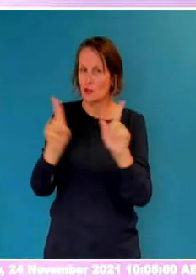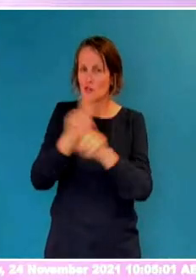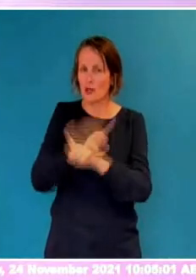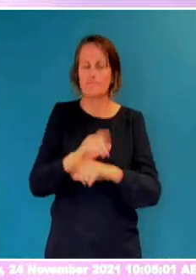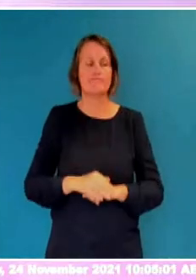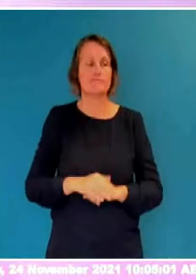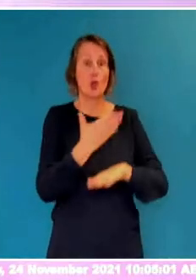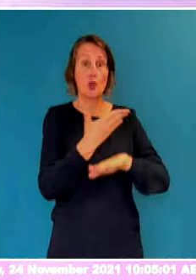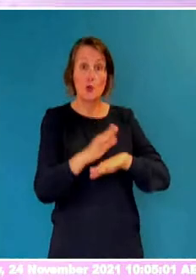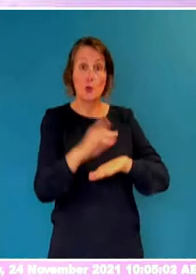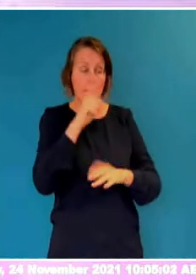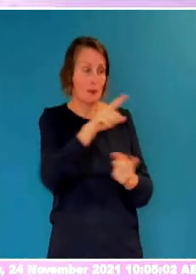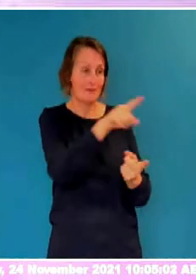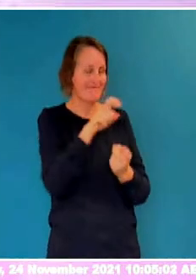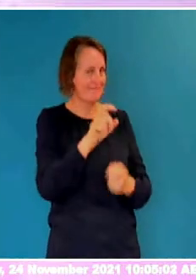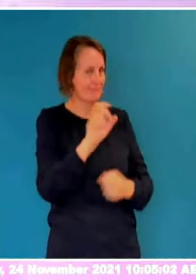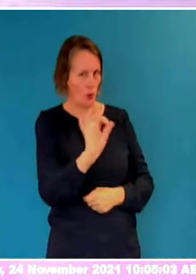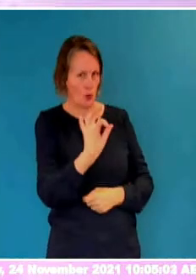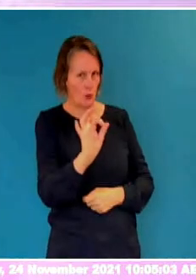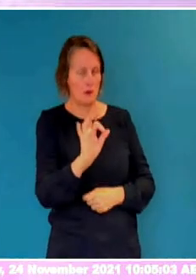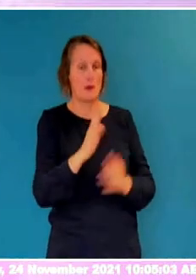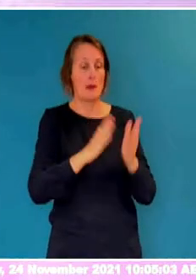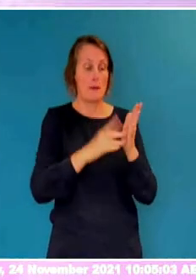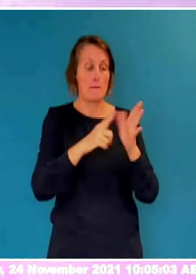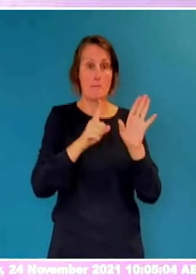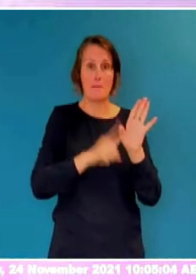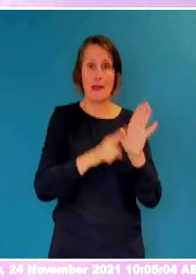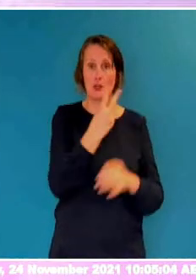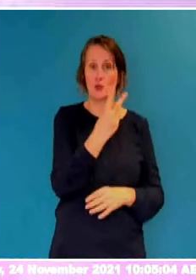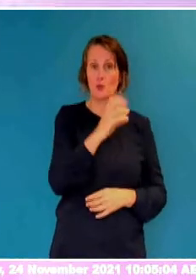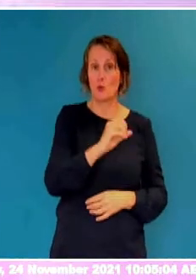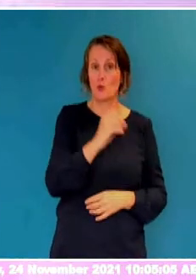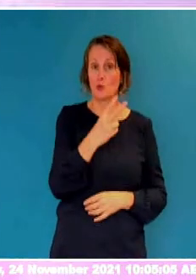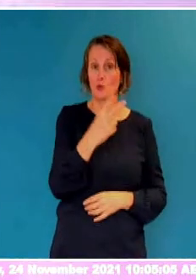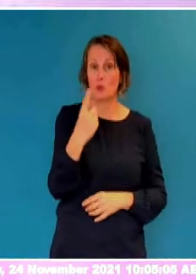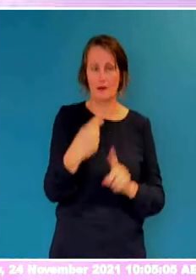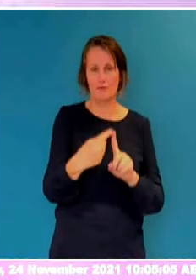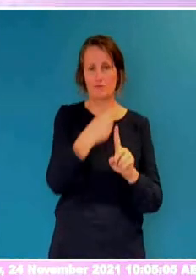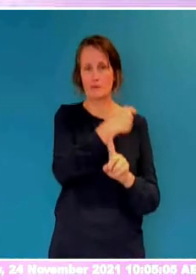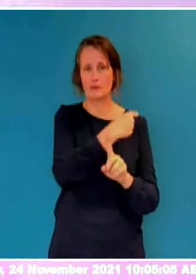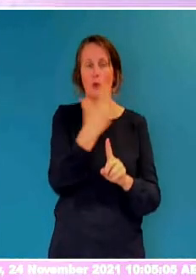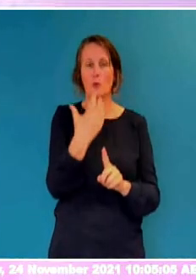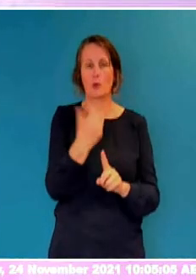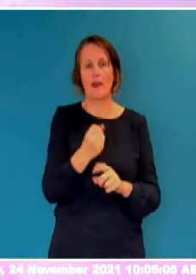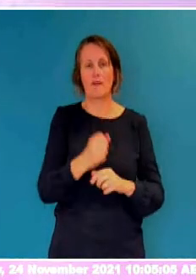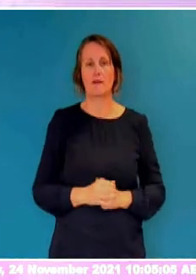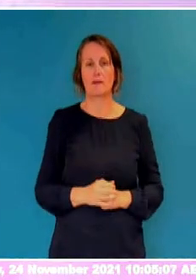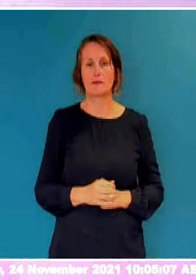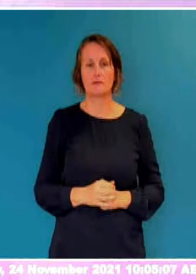It was in MayÂ 2021 that we launched our ability for people to be able to identify as